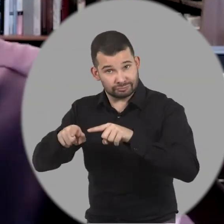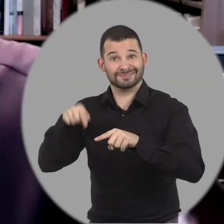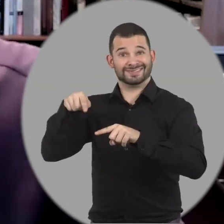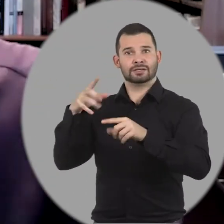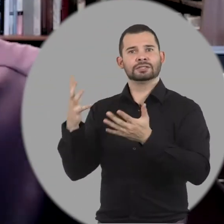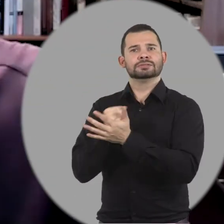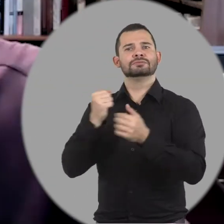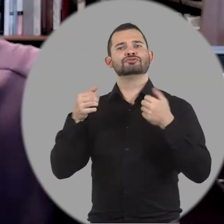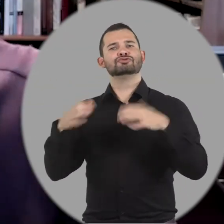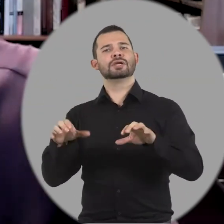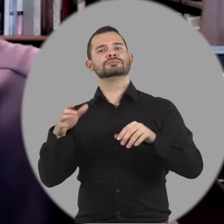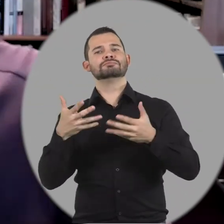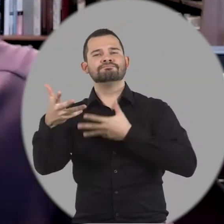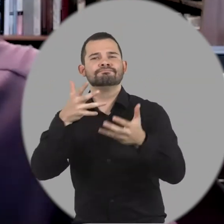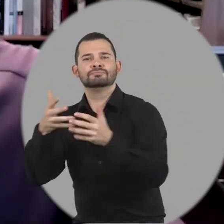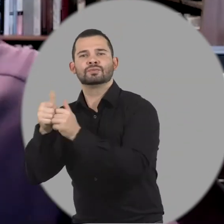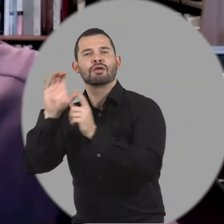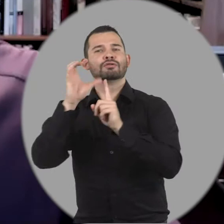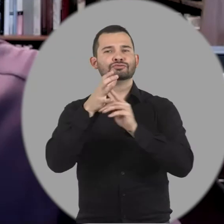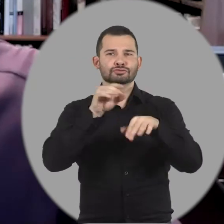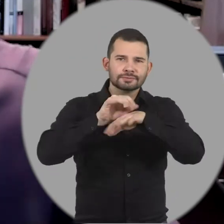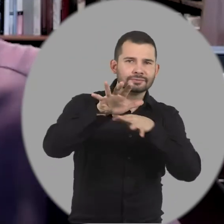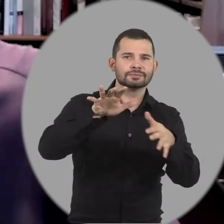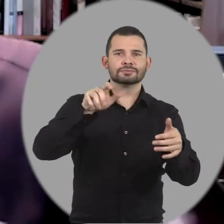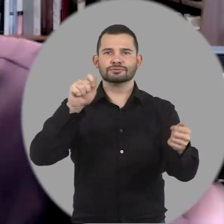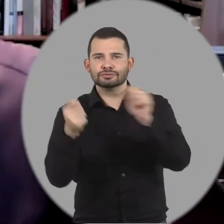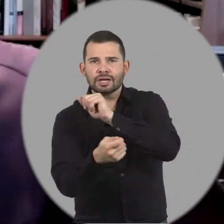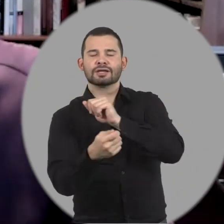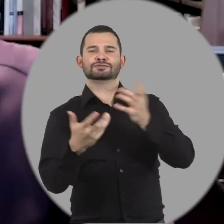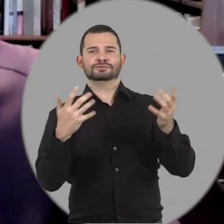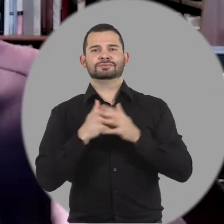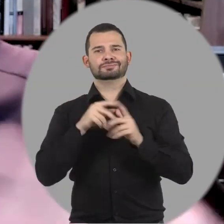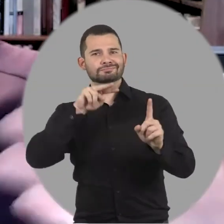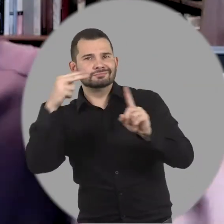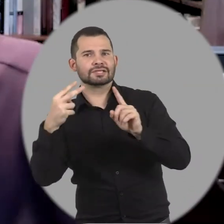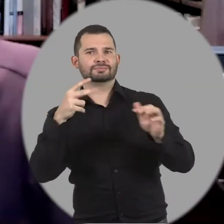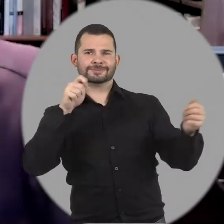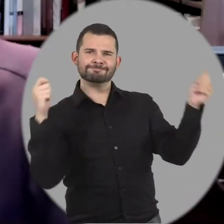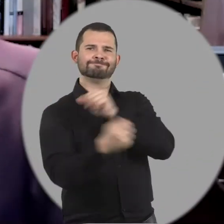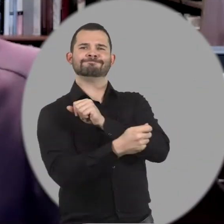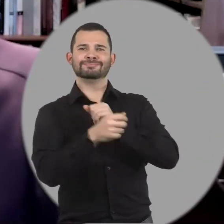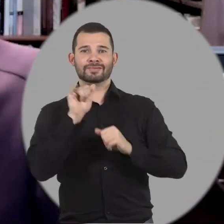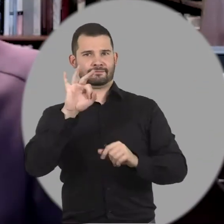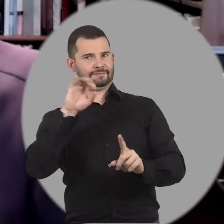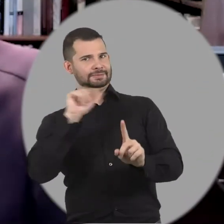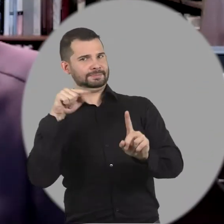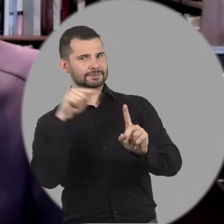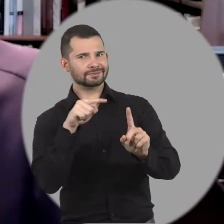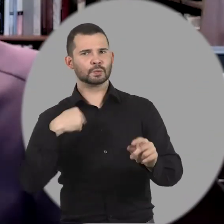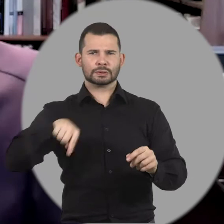the cultural and popular perception of disability. We have a chance to rally broader popular support,